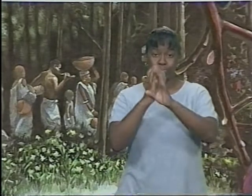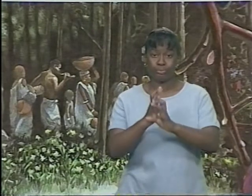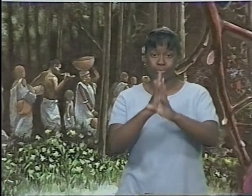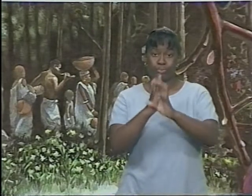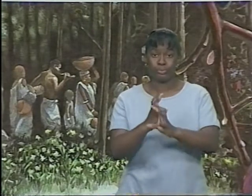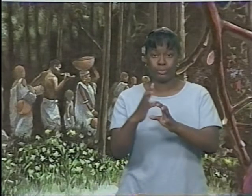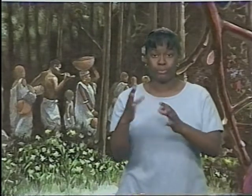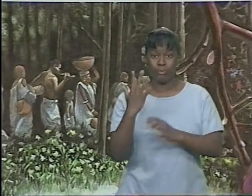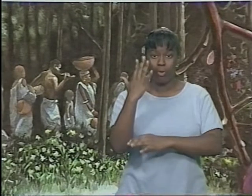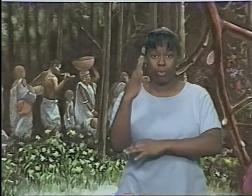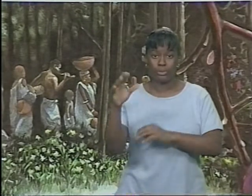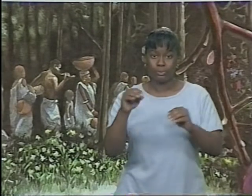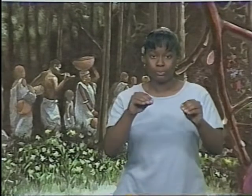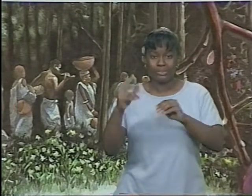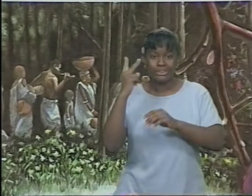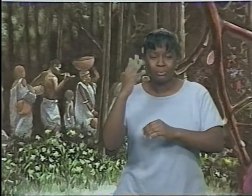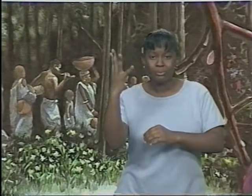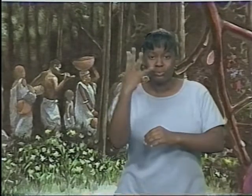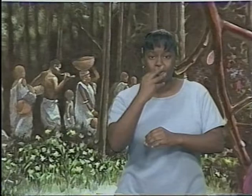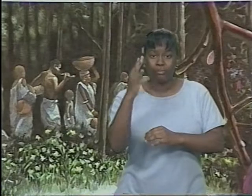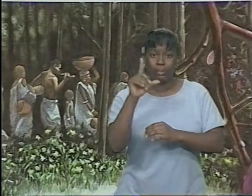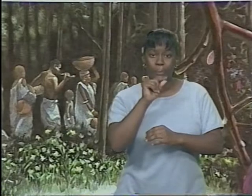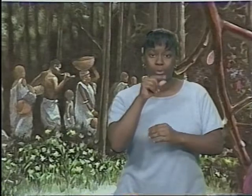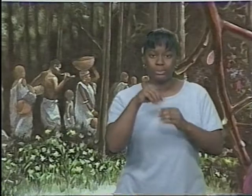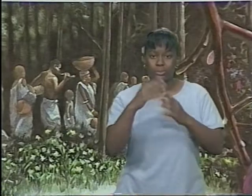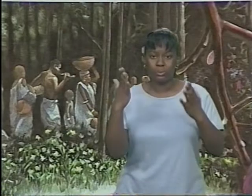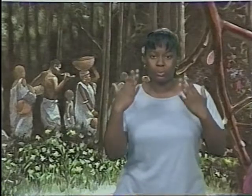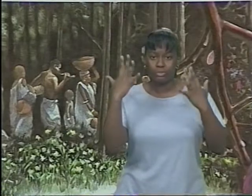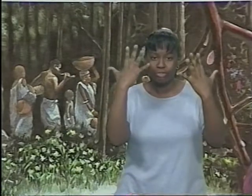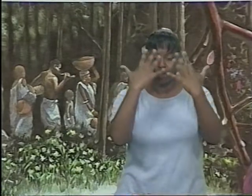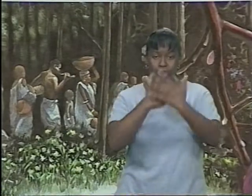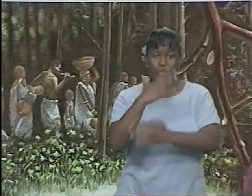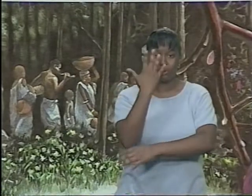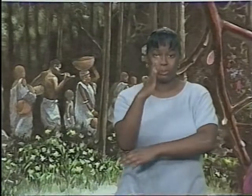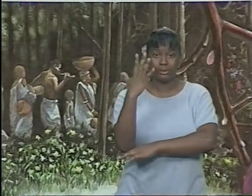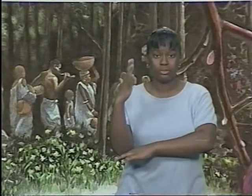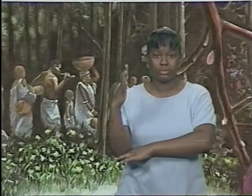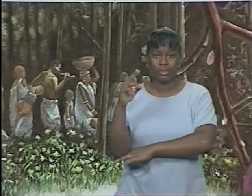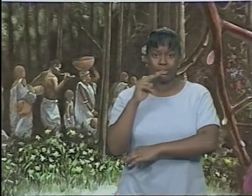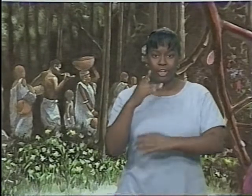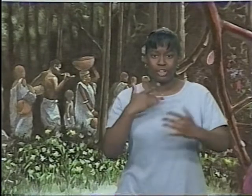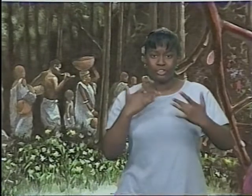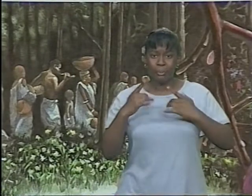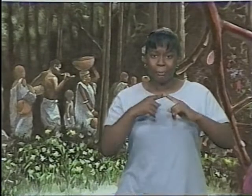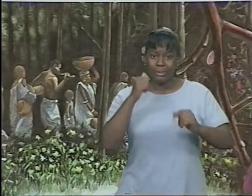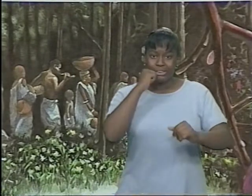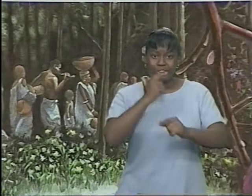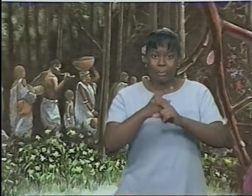assembled outside. Manyara was missing! Everyone bustled about, searching and calling for her.